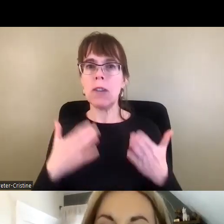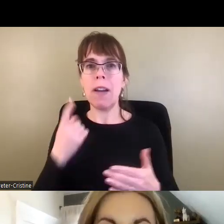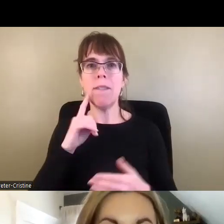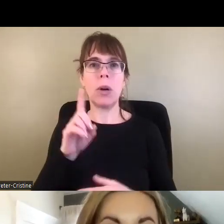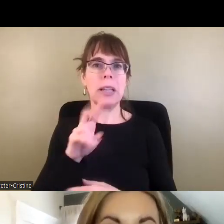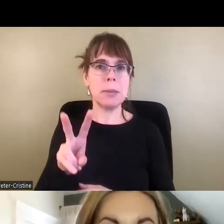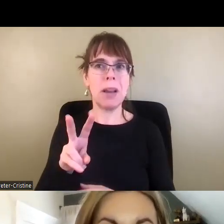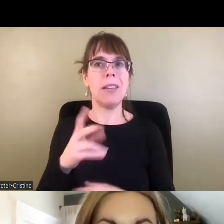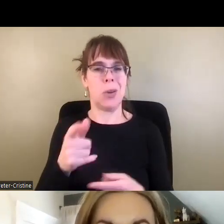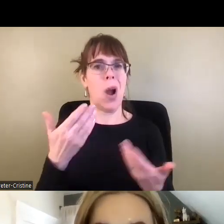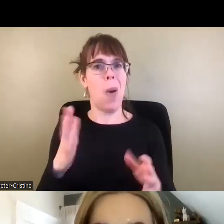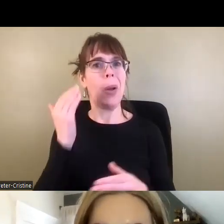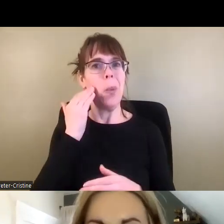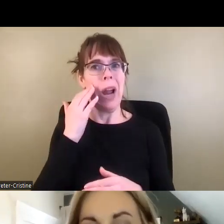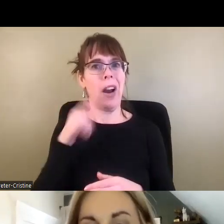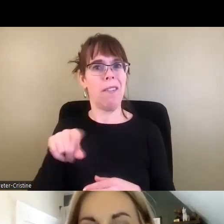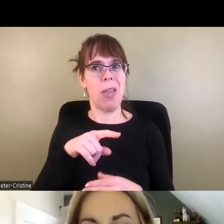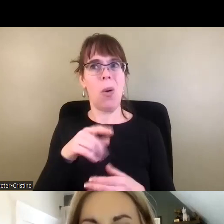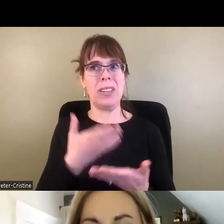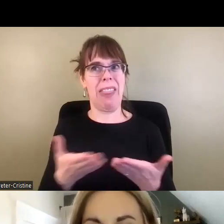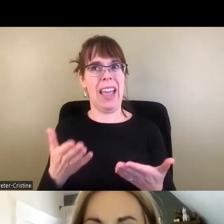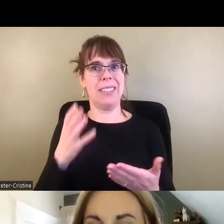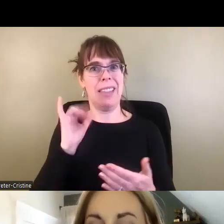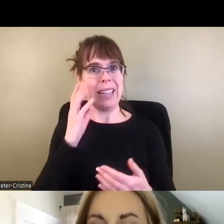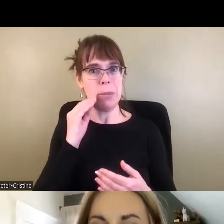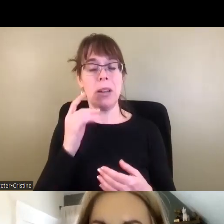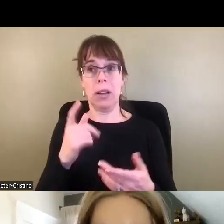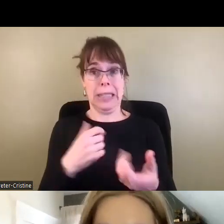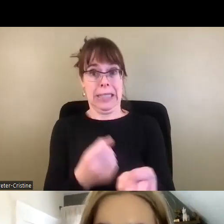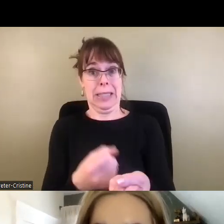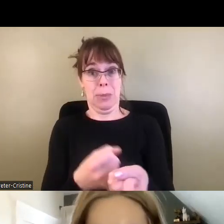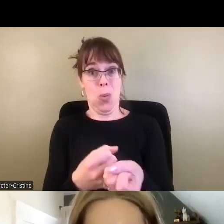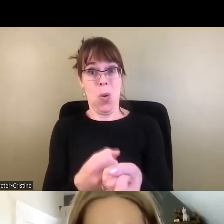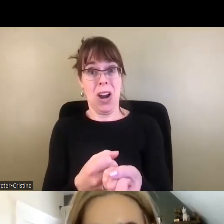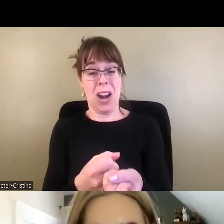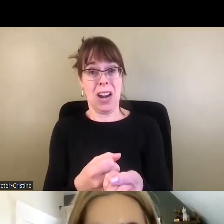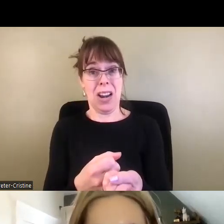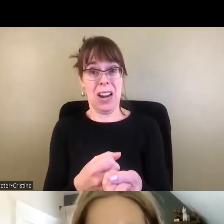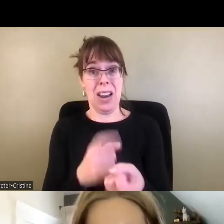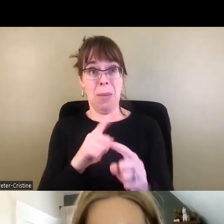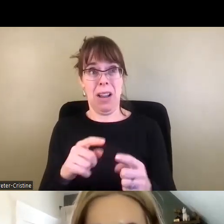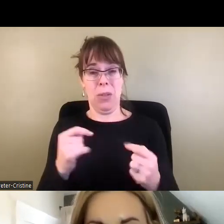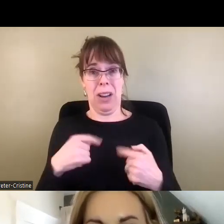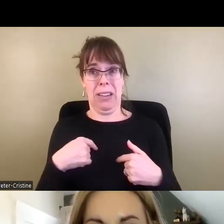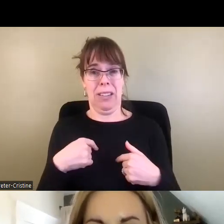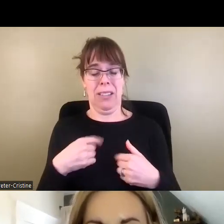probably very aware of some of these instances of supporting clients while also, you know, taking on some of that trauma as well.